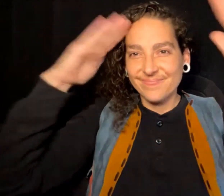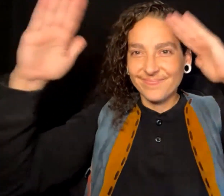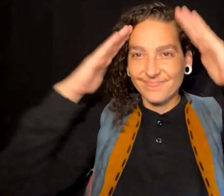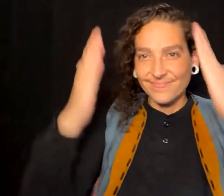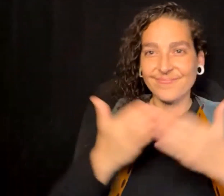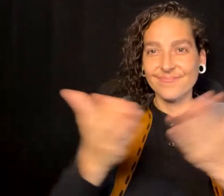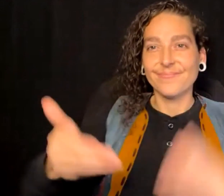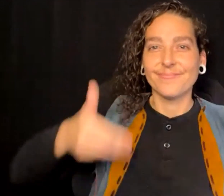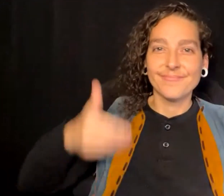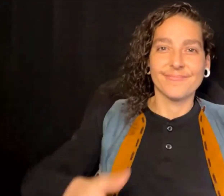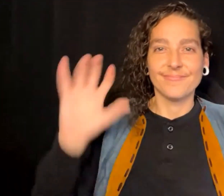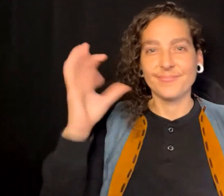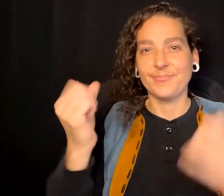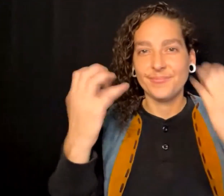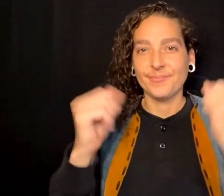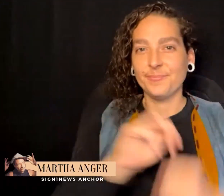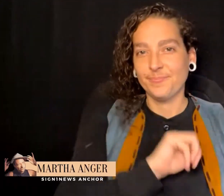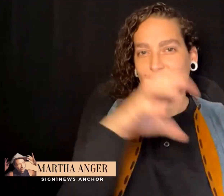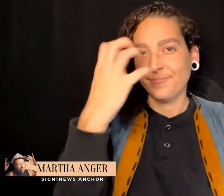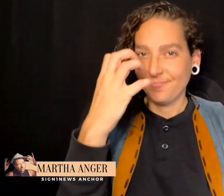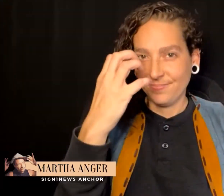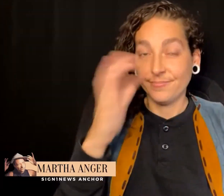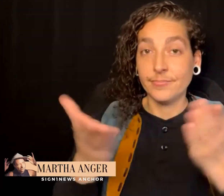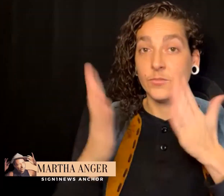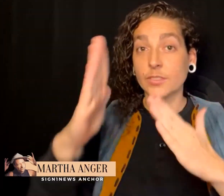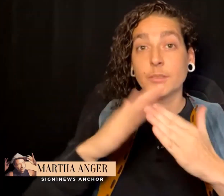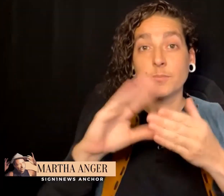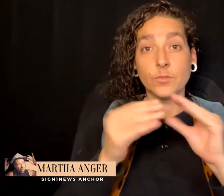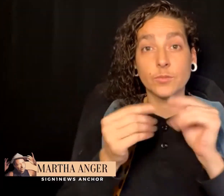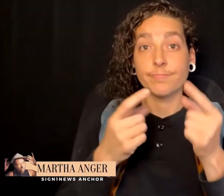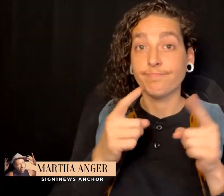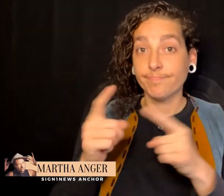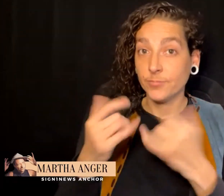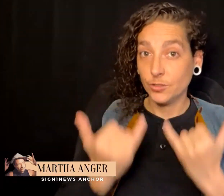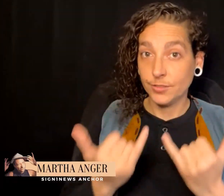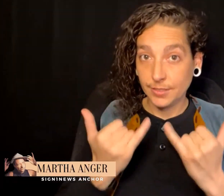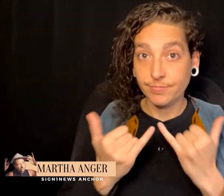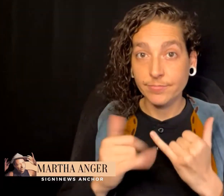Hello everyone I'm Sign1News anchor Martha Anger here's a quick look at the top trending